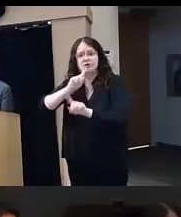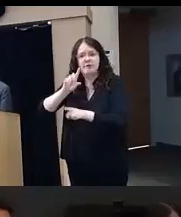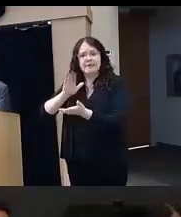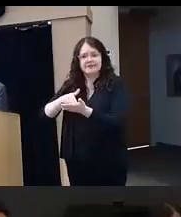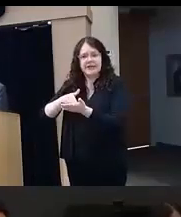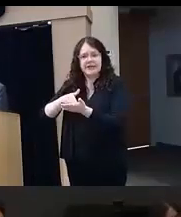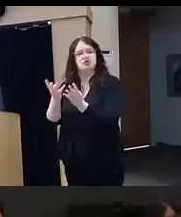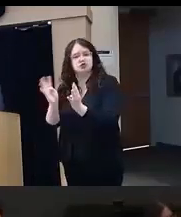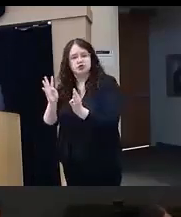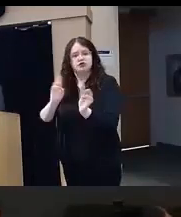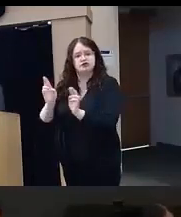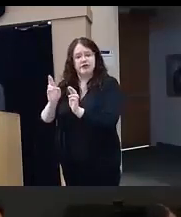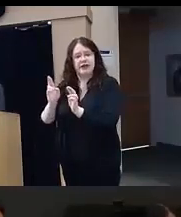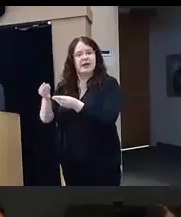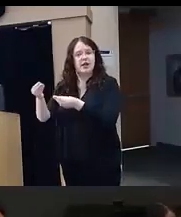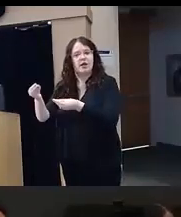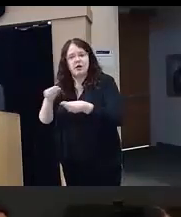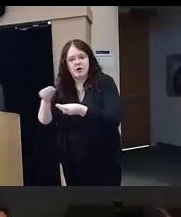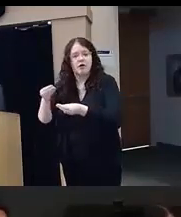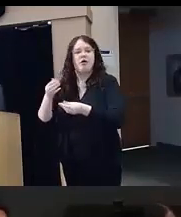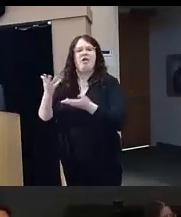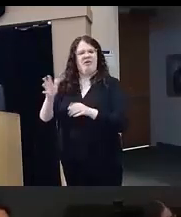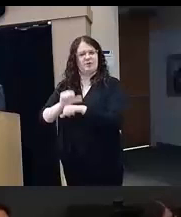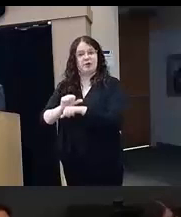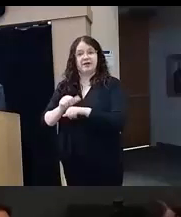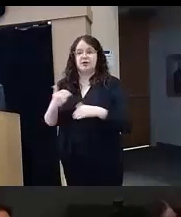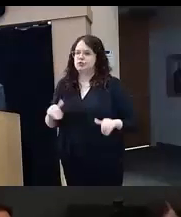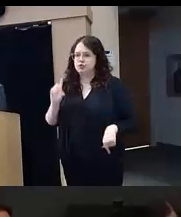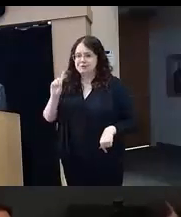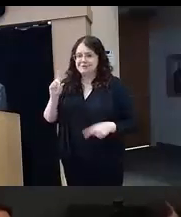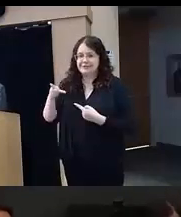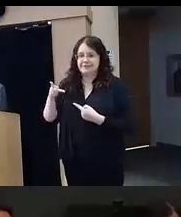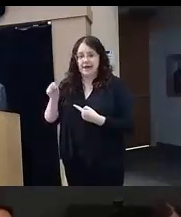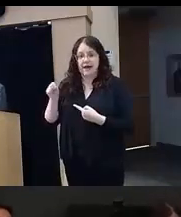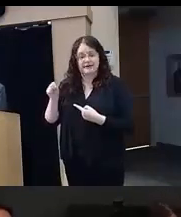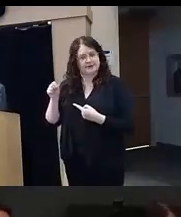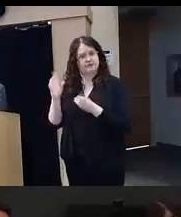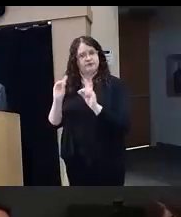and then they're already working the DPS were amazing actually in terms of how quickly they